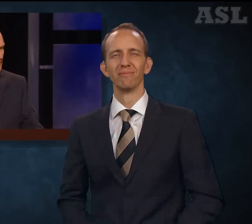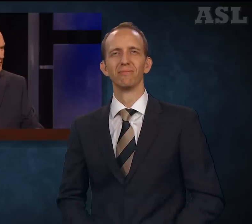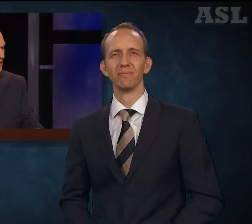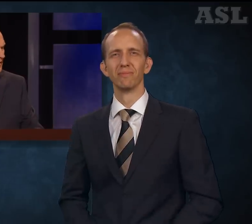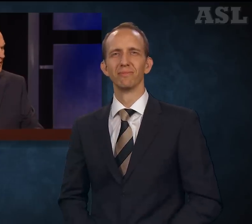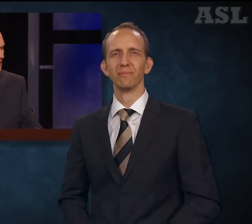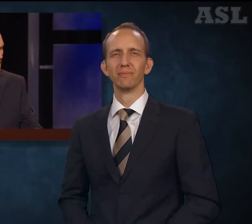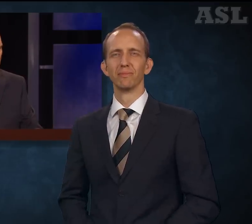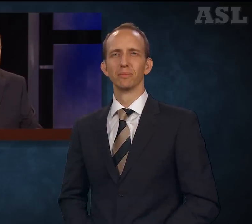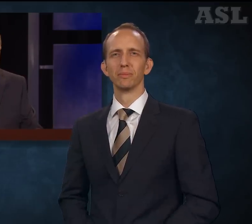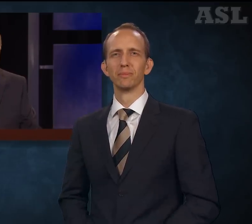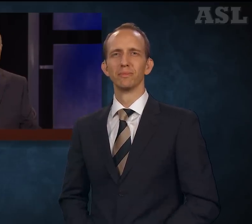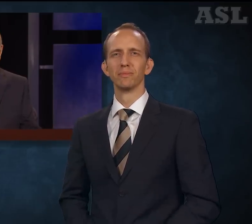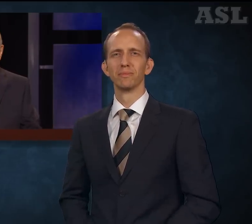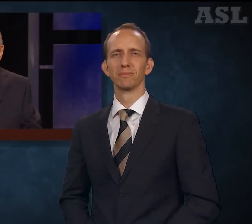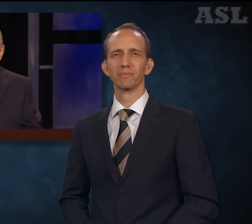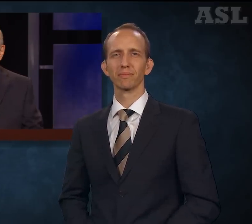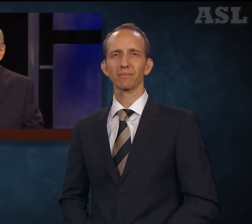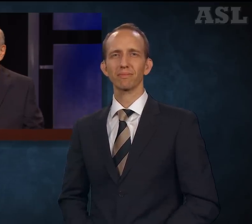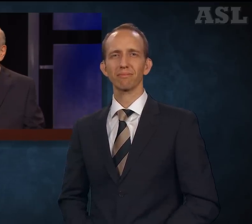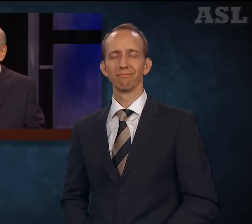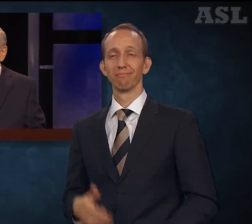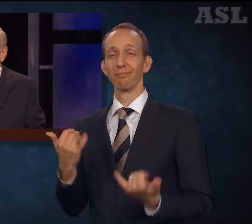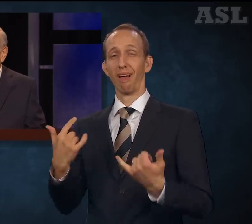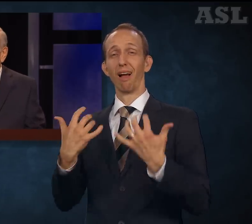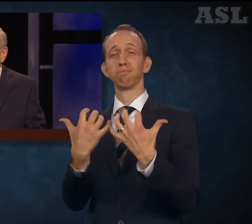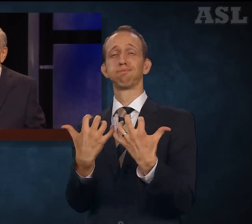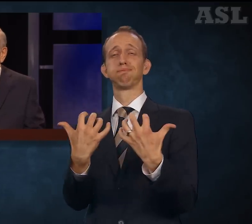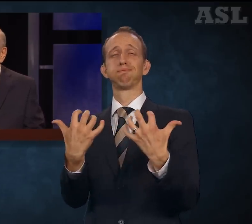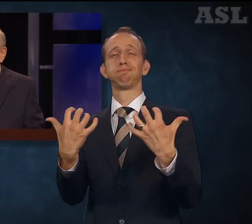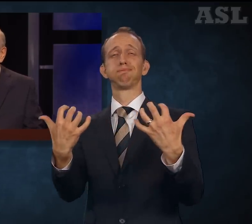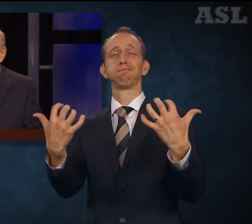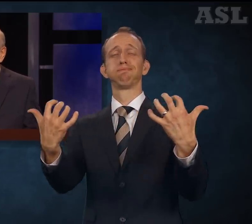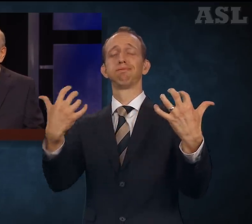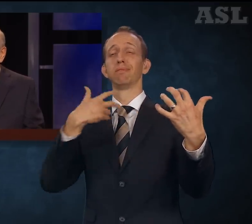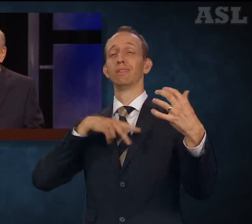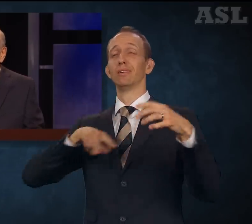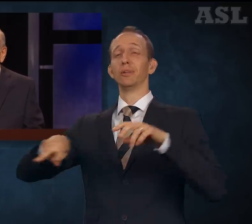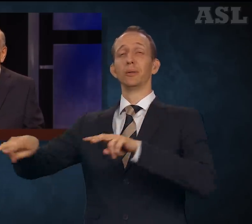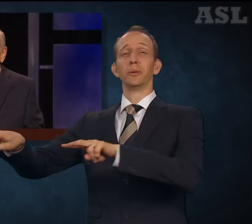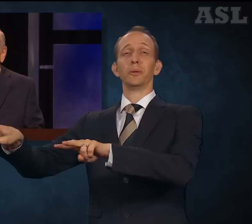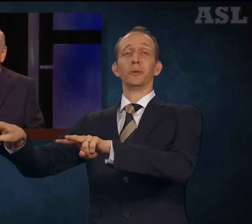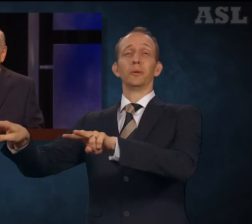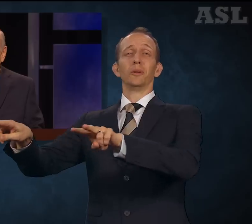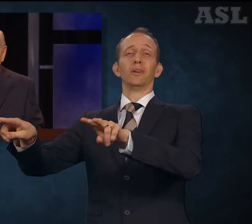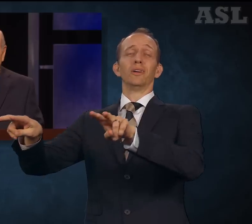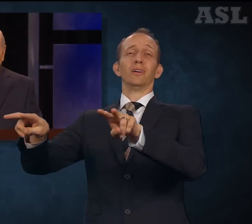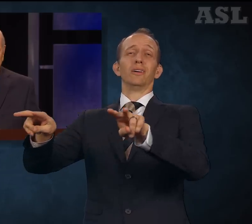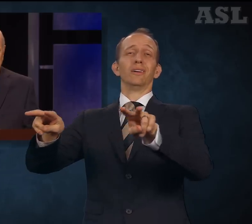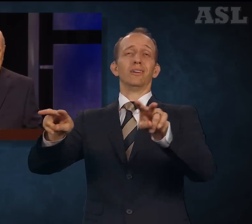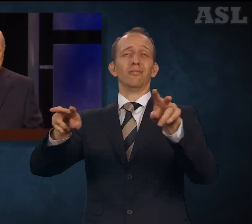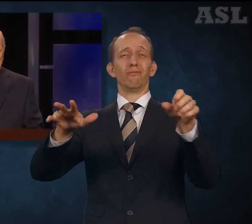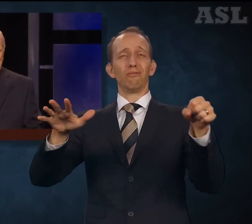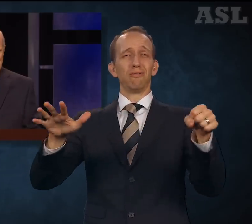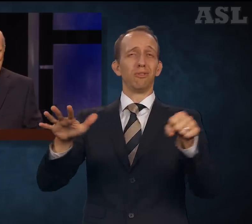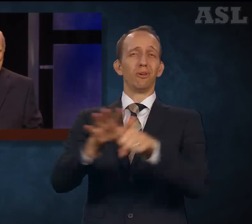THANK YOU.